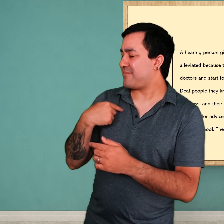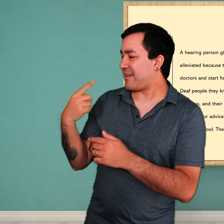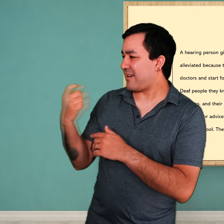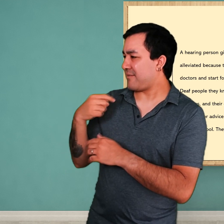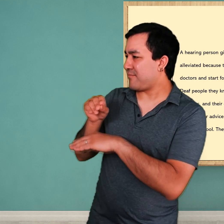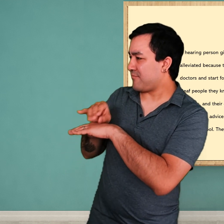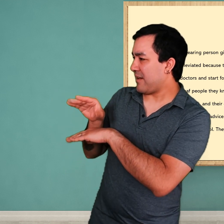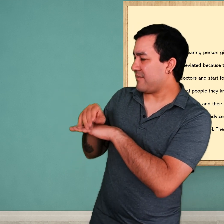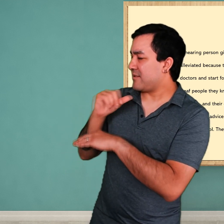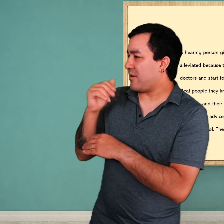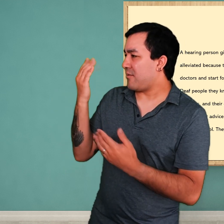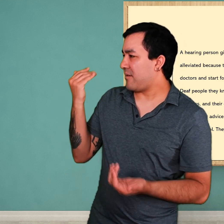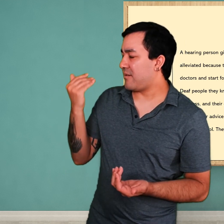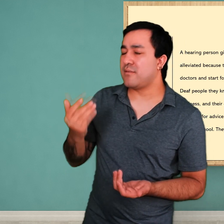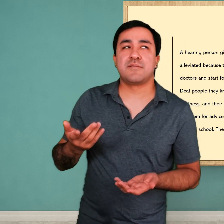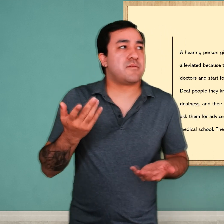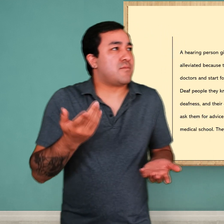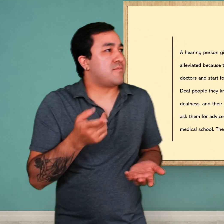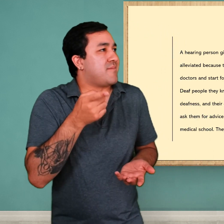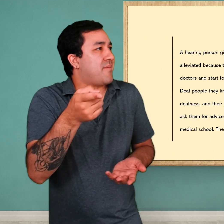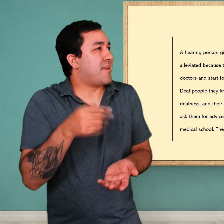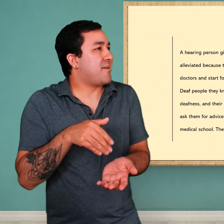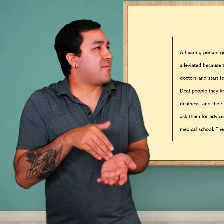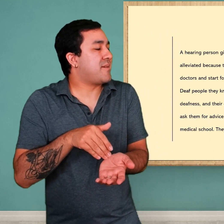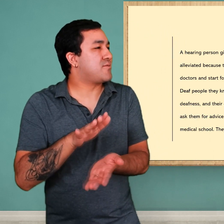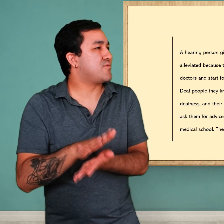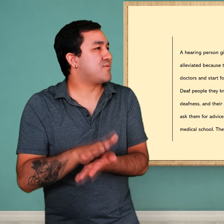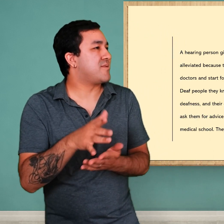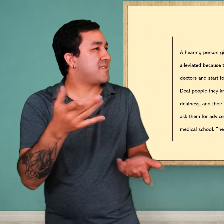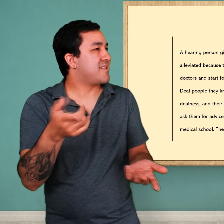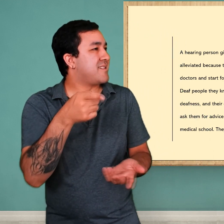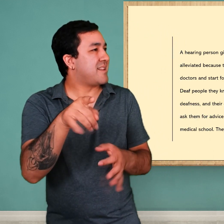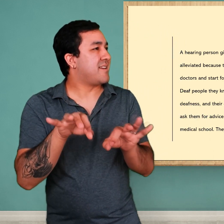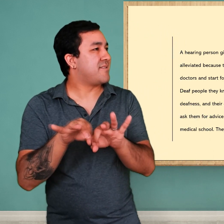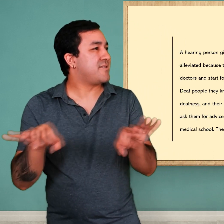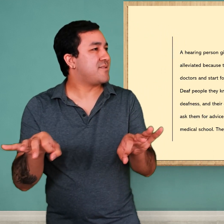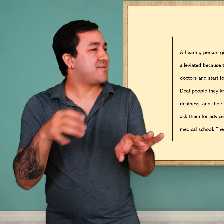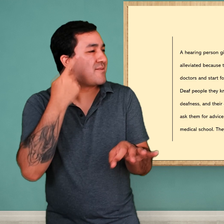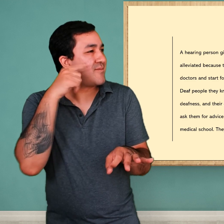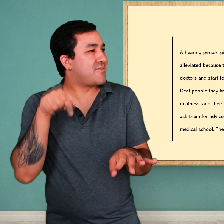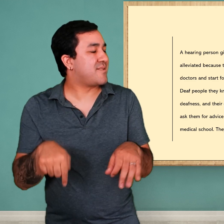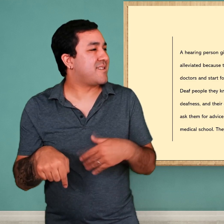hearing person responds with, “Well, they went to medical school. They have a degree in this.”